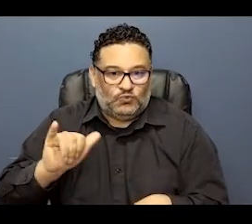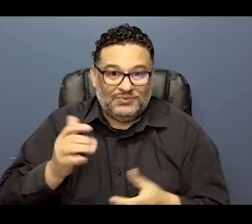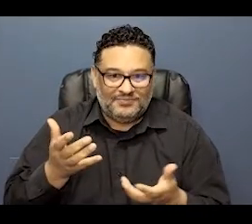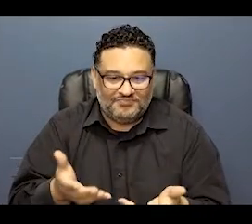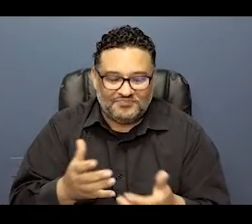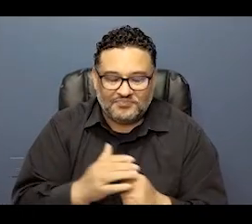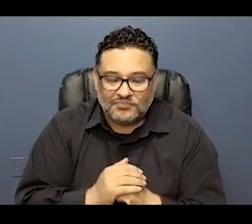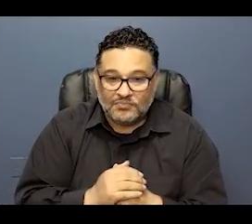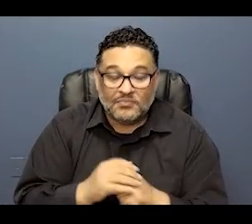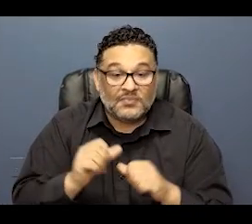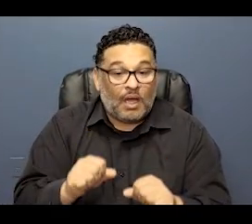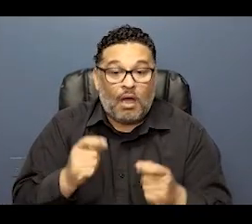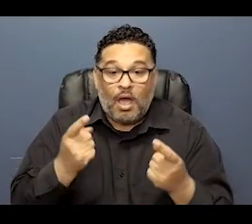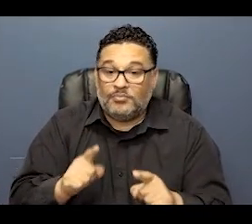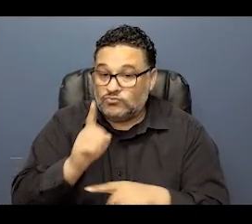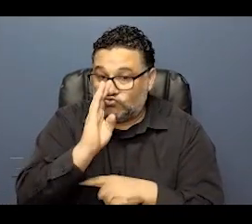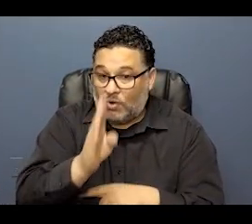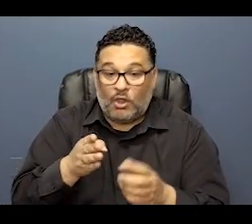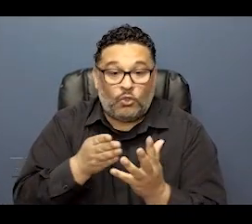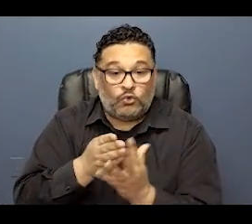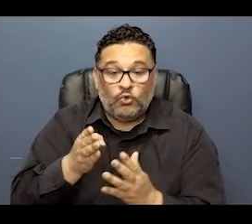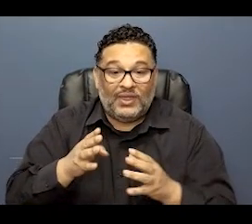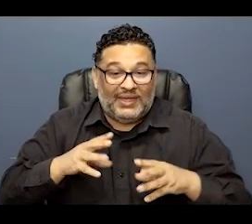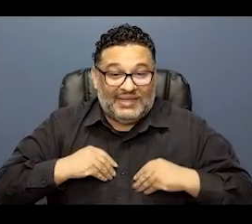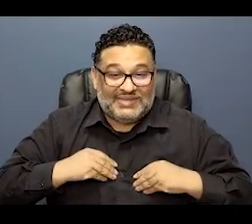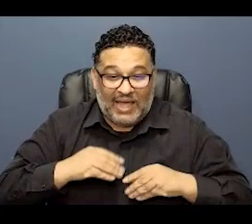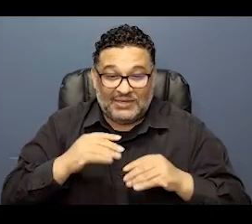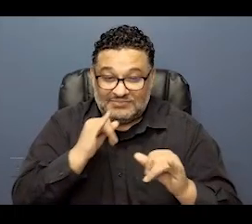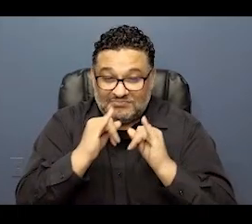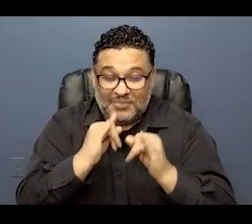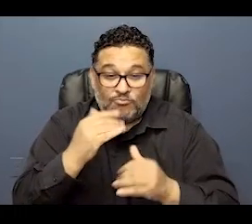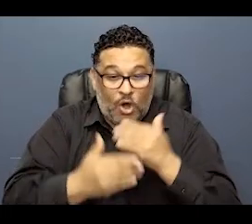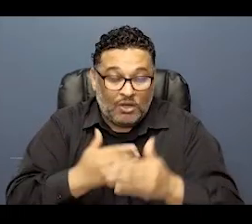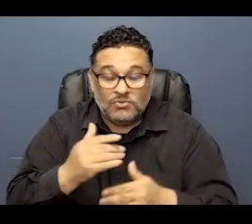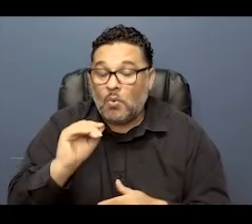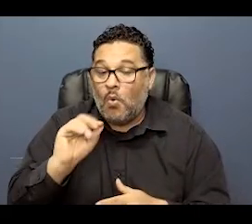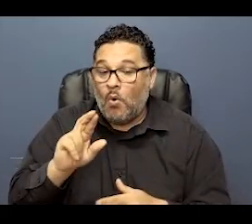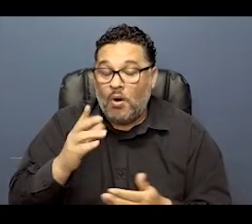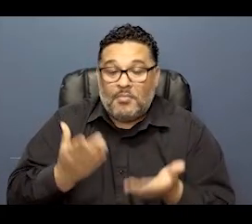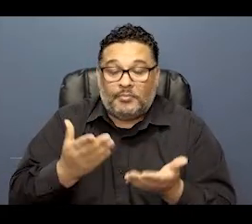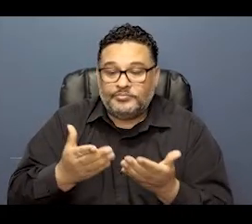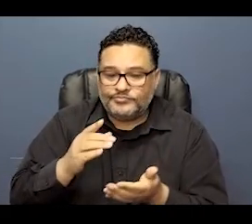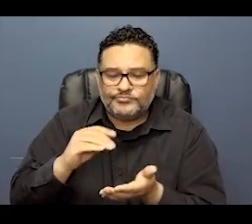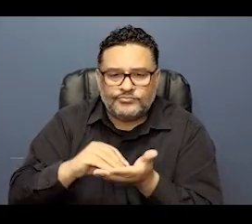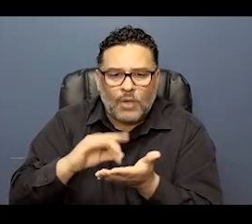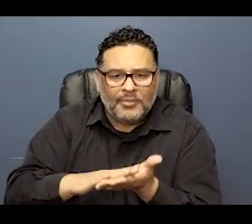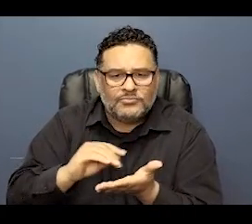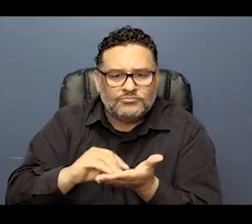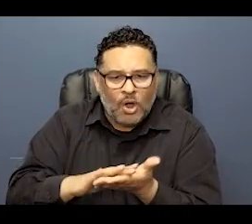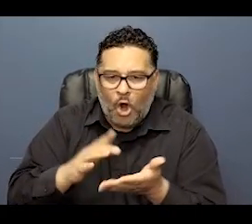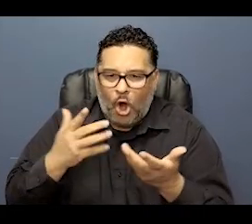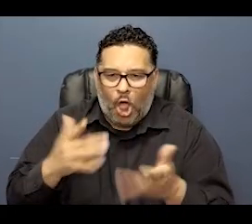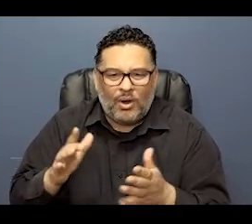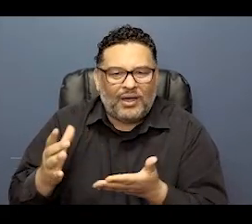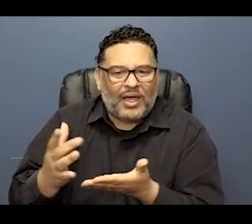directly through your intake process, or it might be documentation already gathered by a partner,